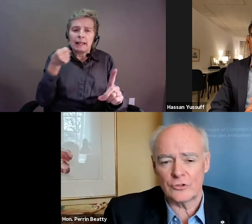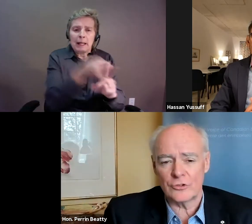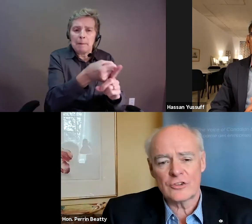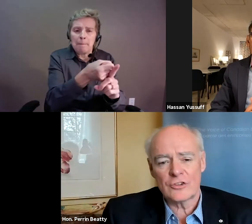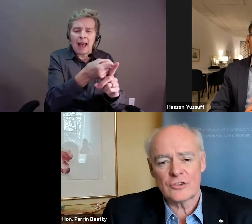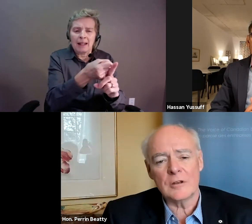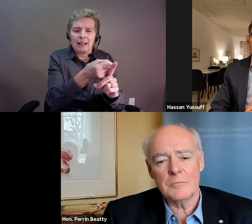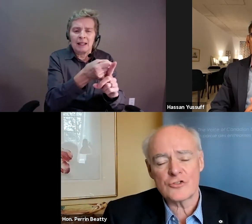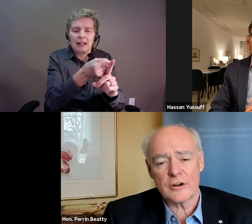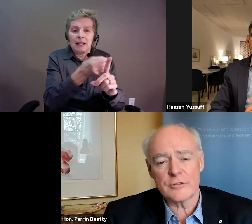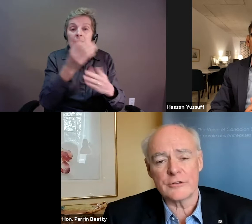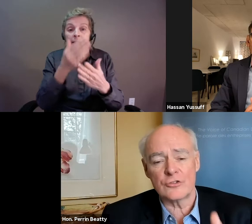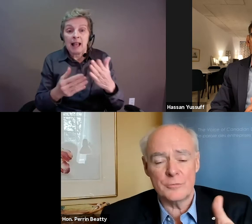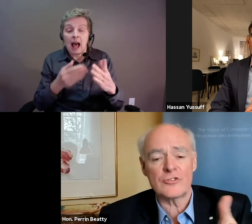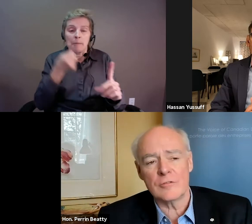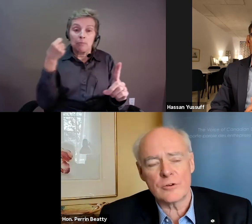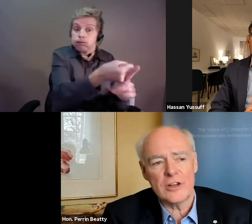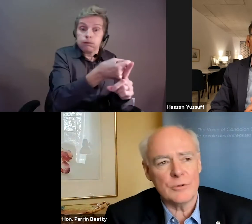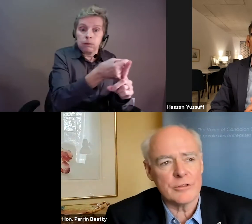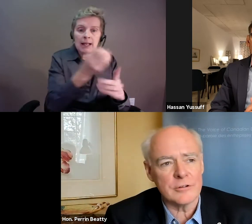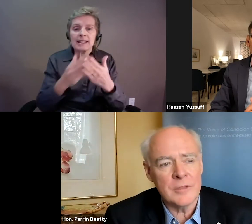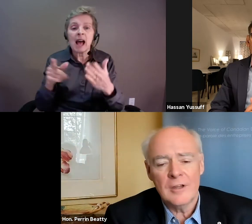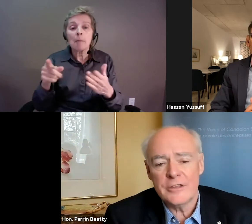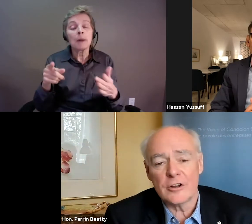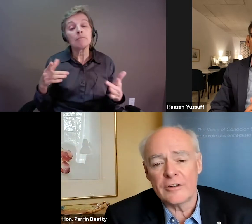businesses. Some hit much harder than others. You mentioned, for example, that the airline